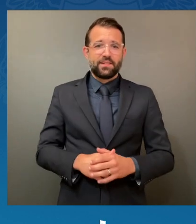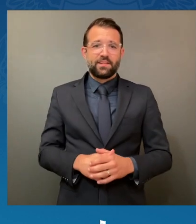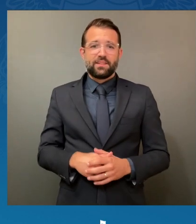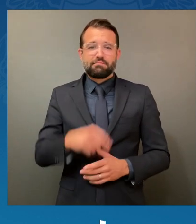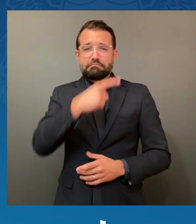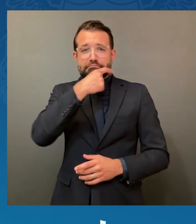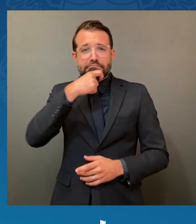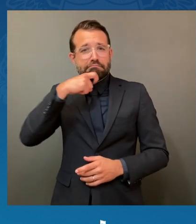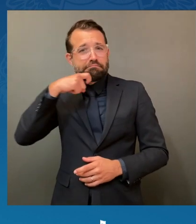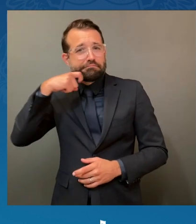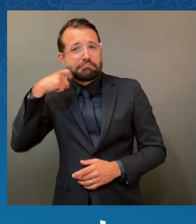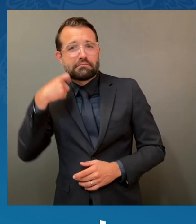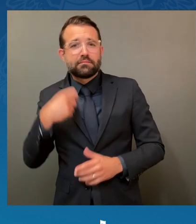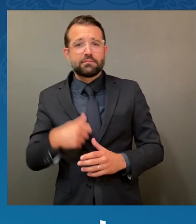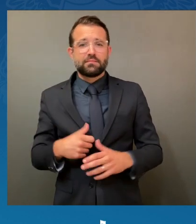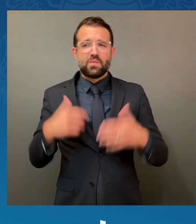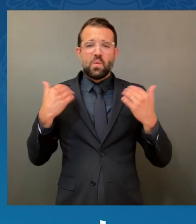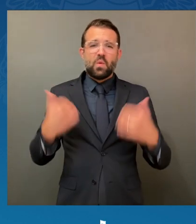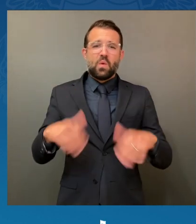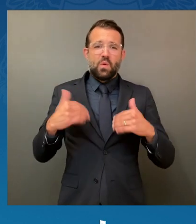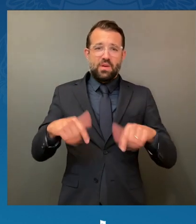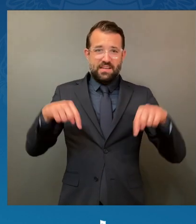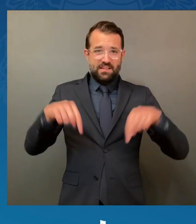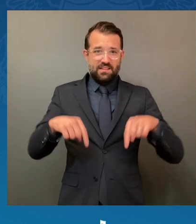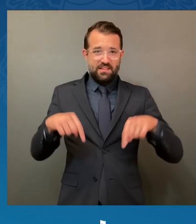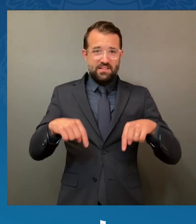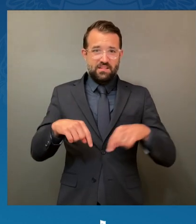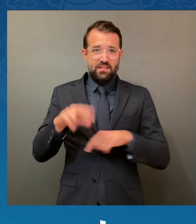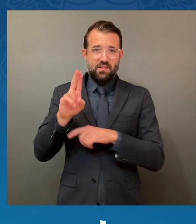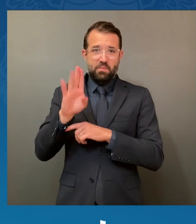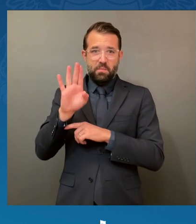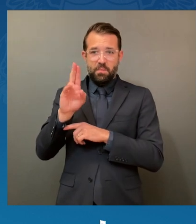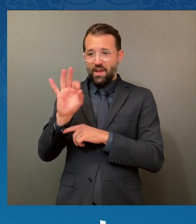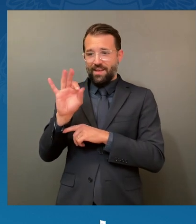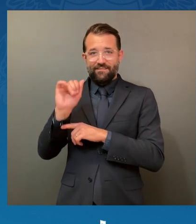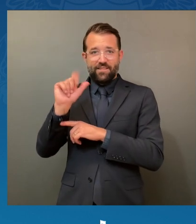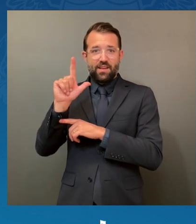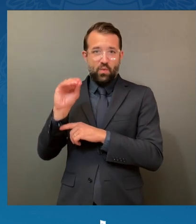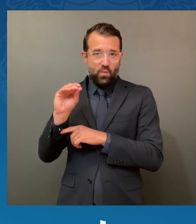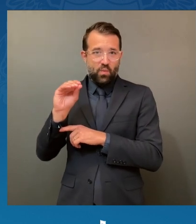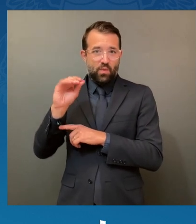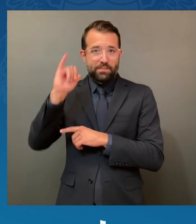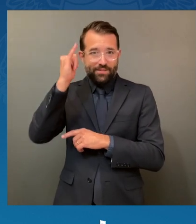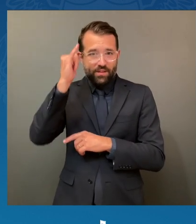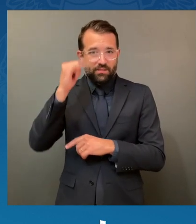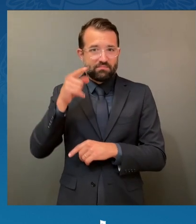Here in Buffalo, you have watched as toxic algae has spread through Lake Erie.